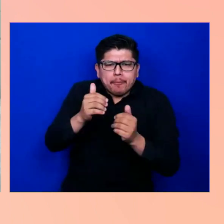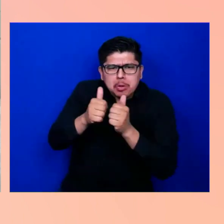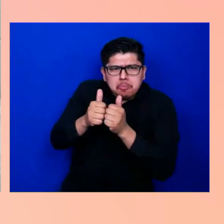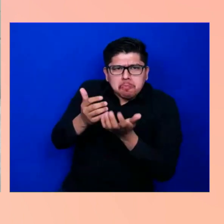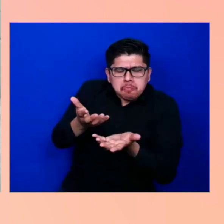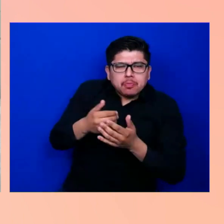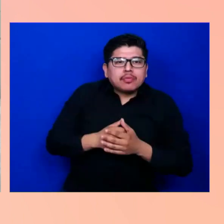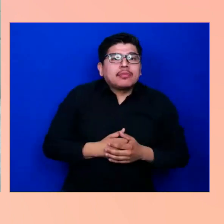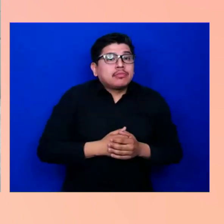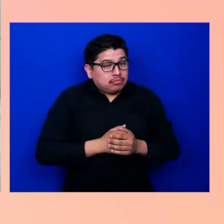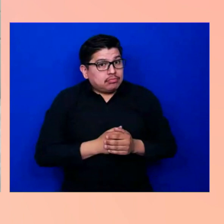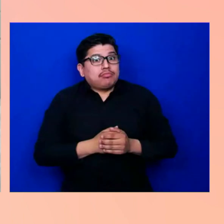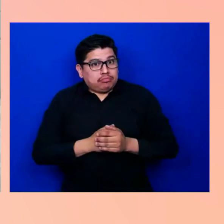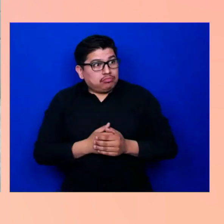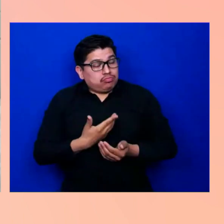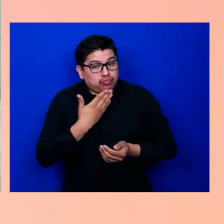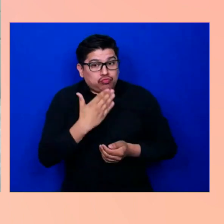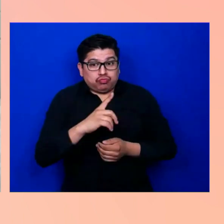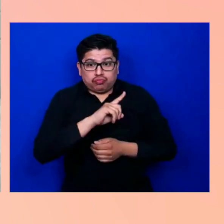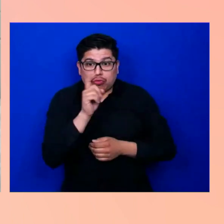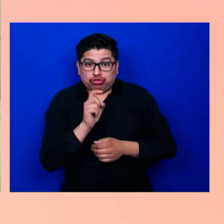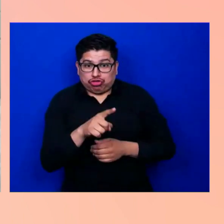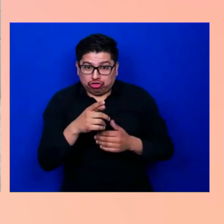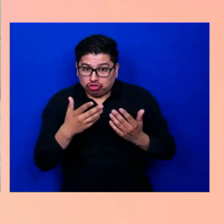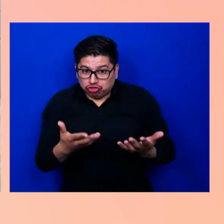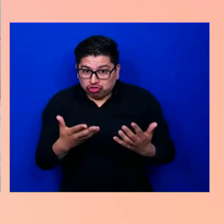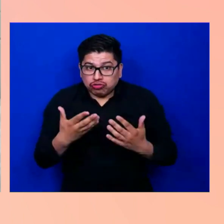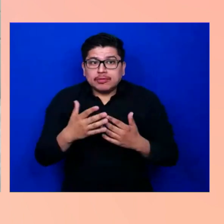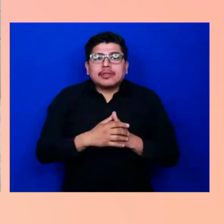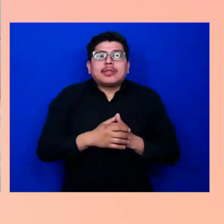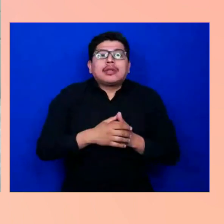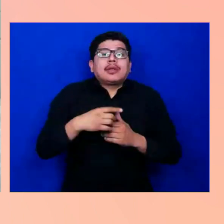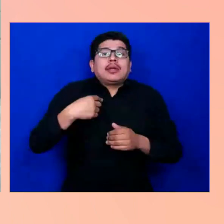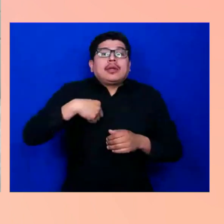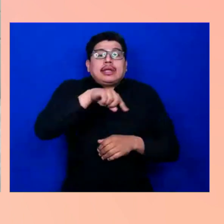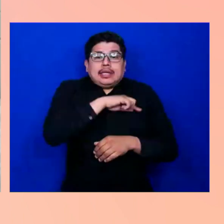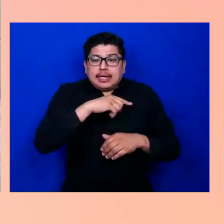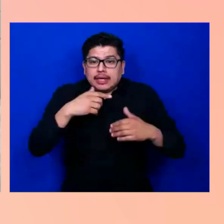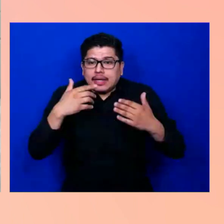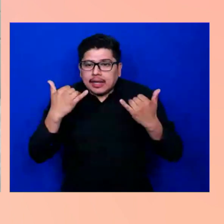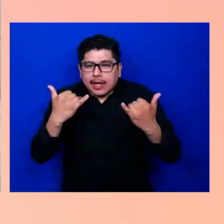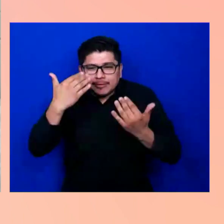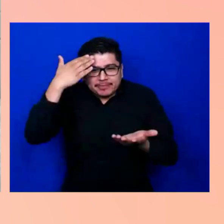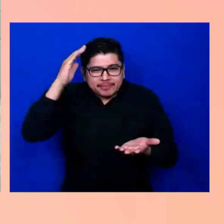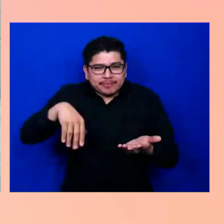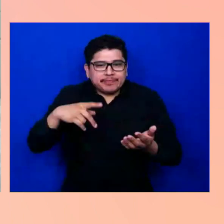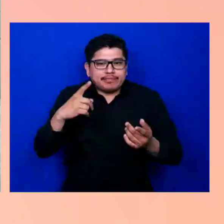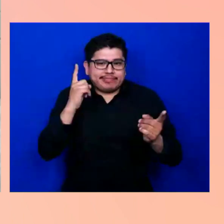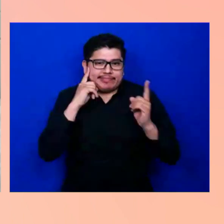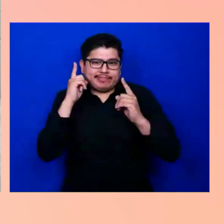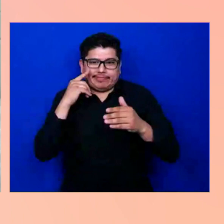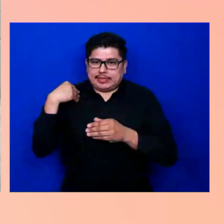We're hearing about a generation of silent quitting, of climbing rates of mental health challenges in the workplace and